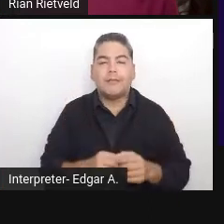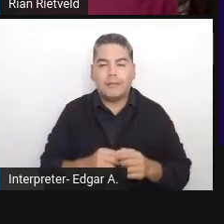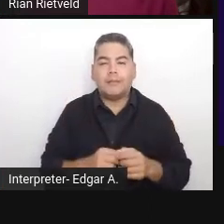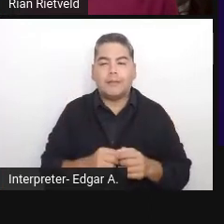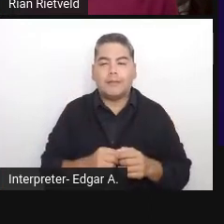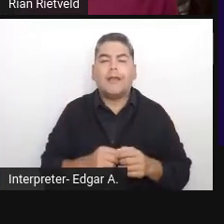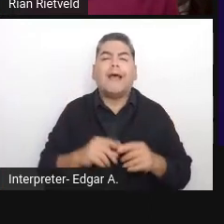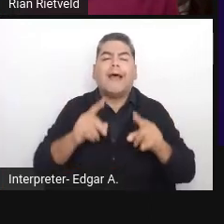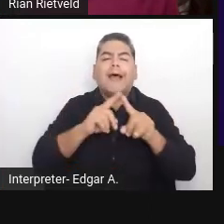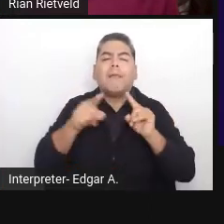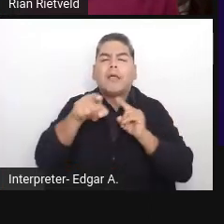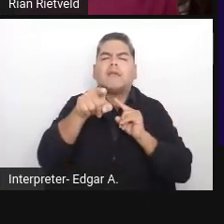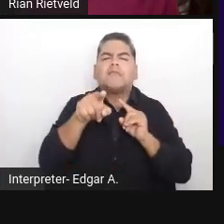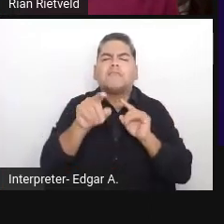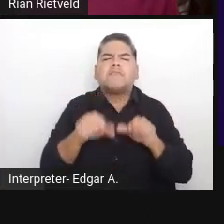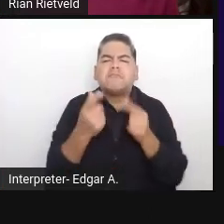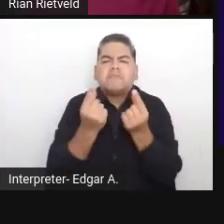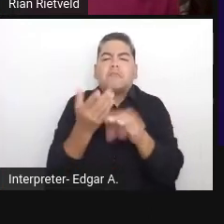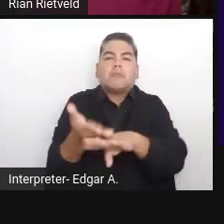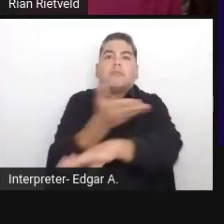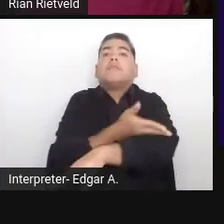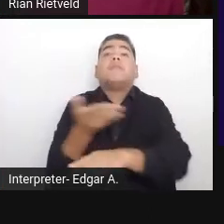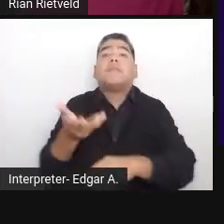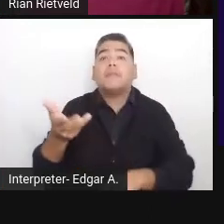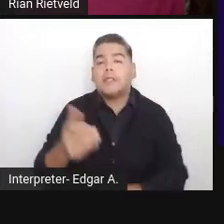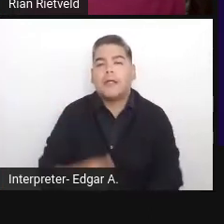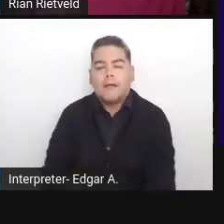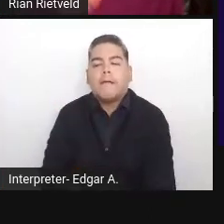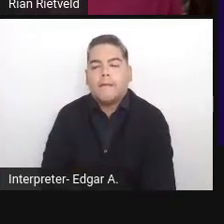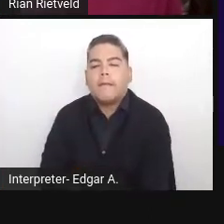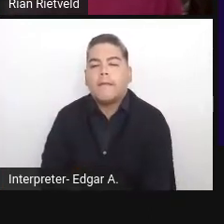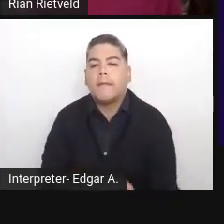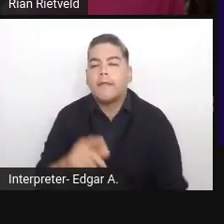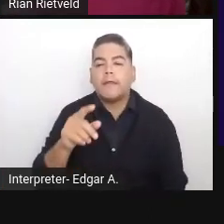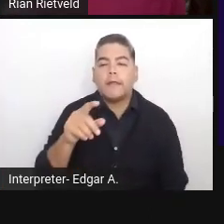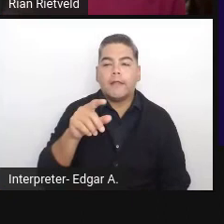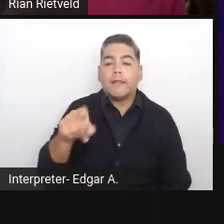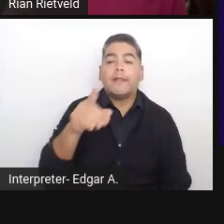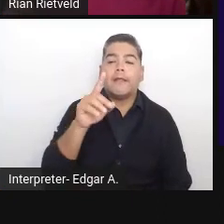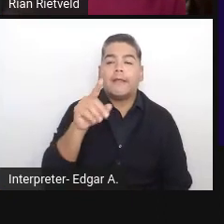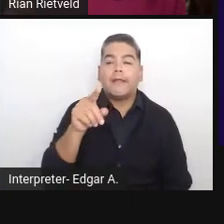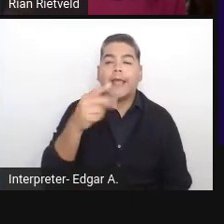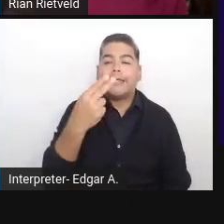What should you do? The default HTML5 warnings are not enough.